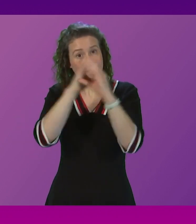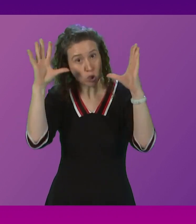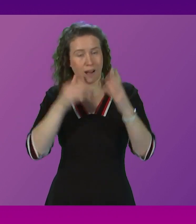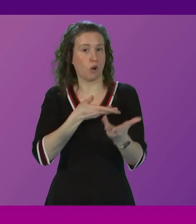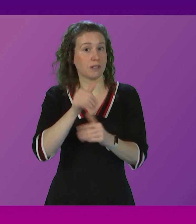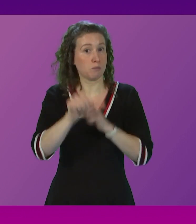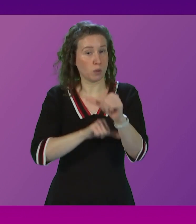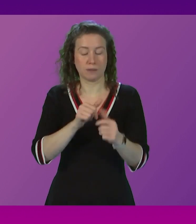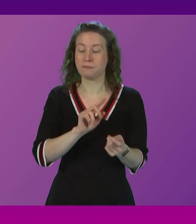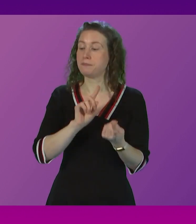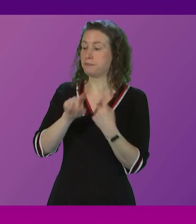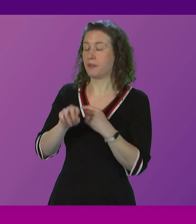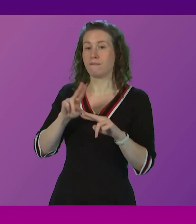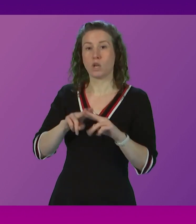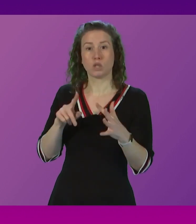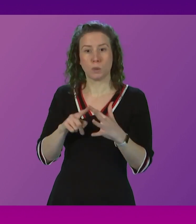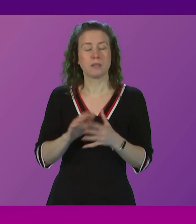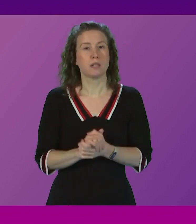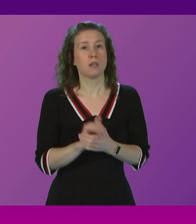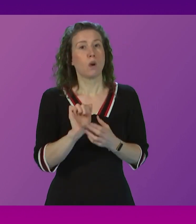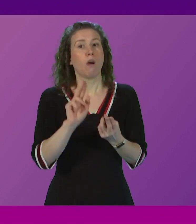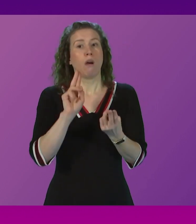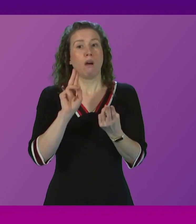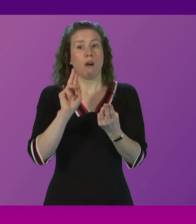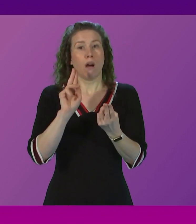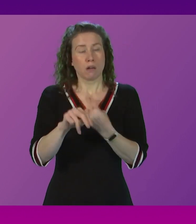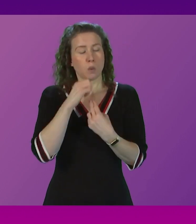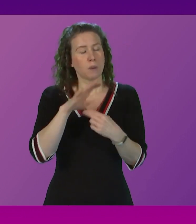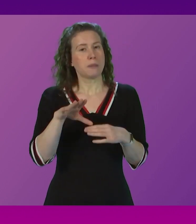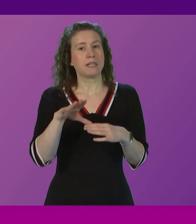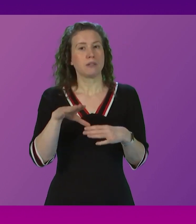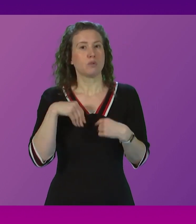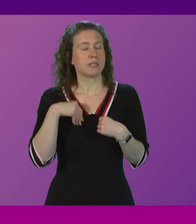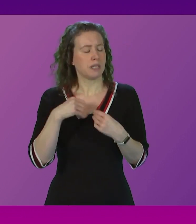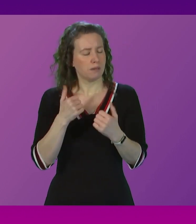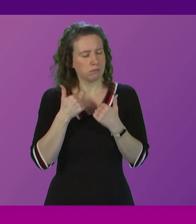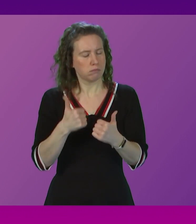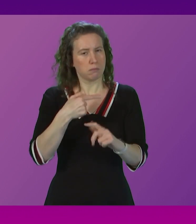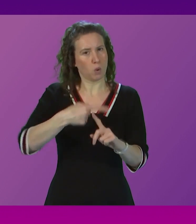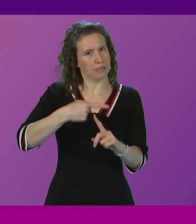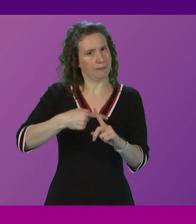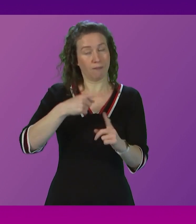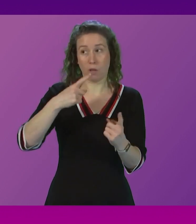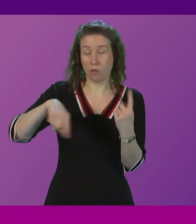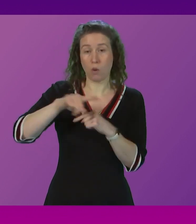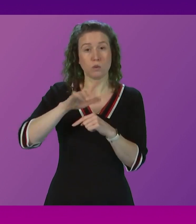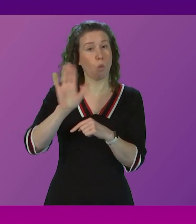The First Minister’s answer will be received very warmly by members across all parties in